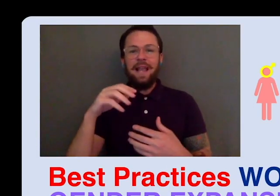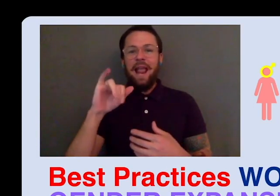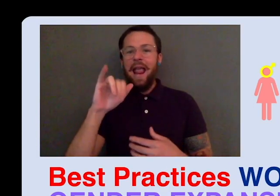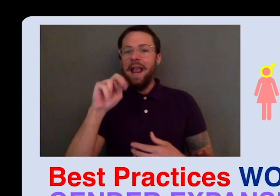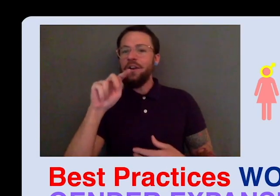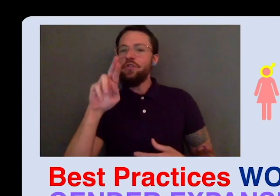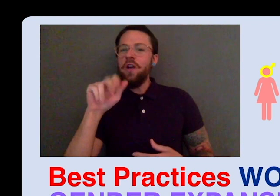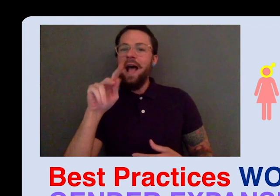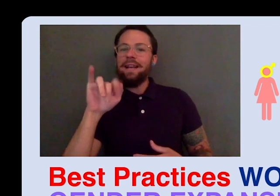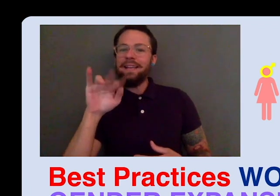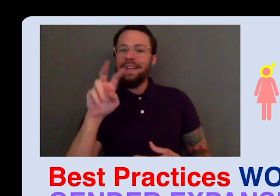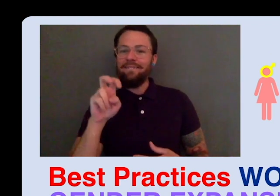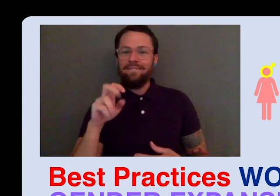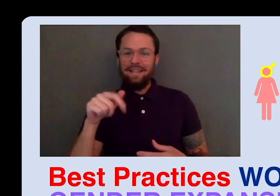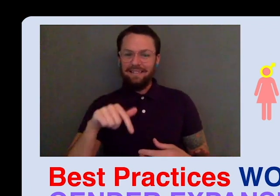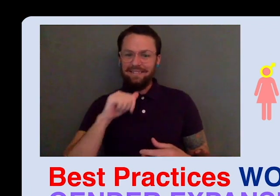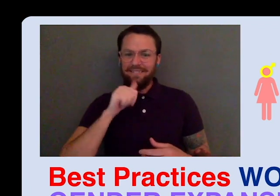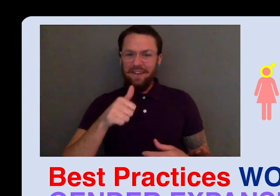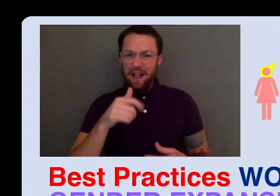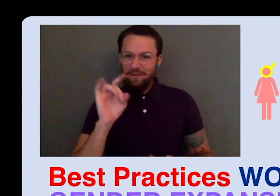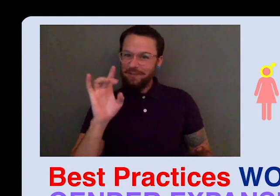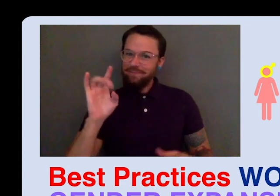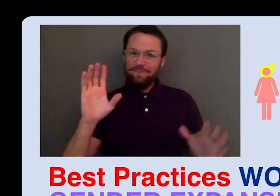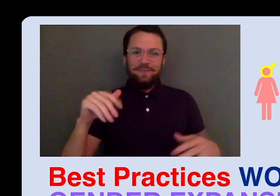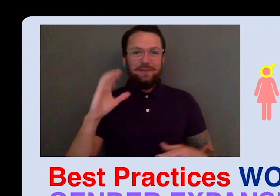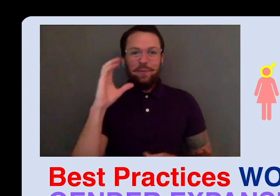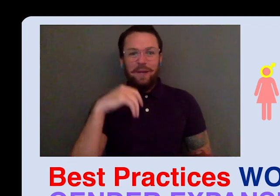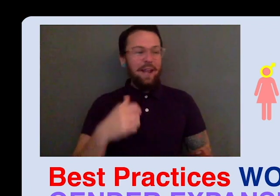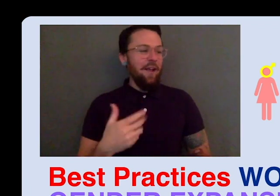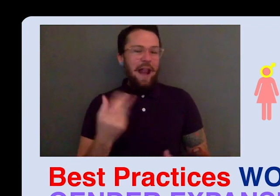now we're not interacting with each other.